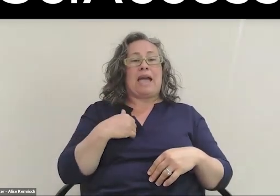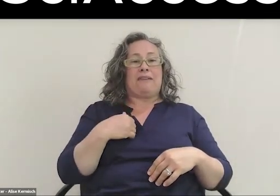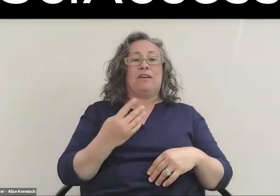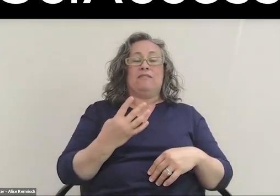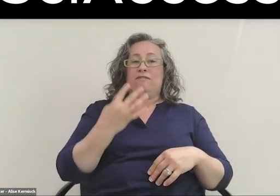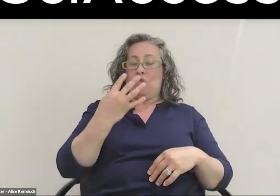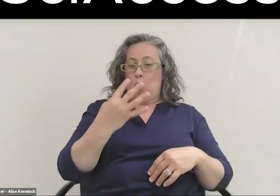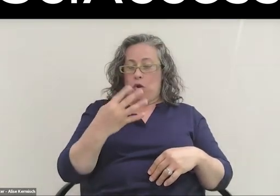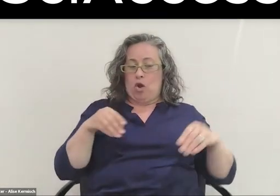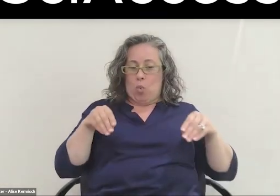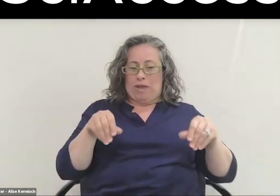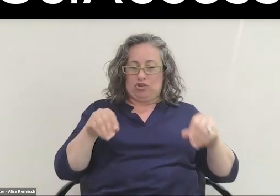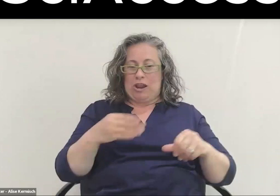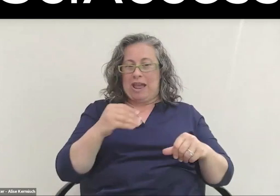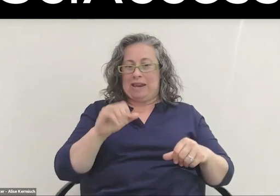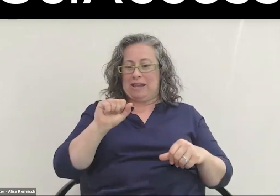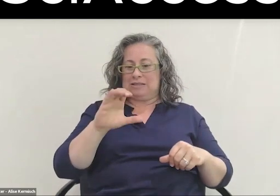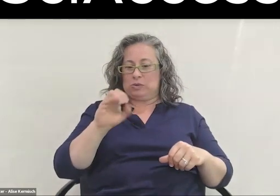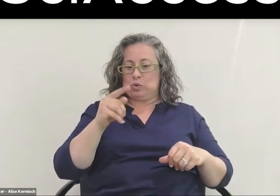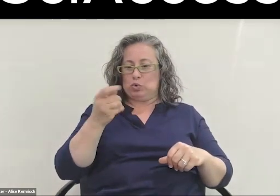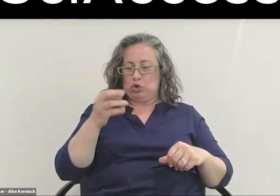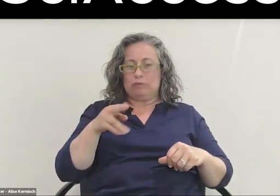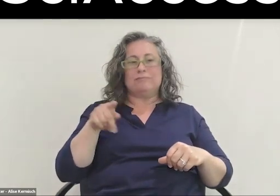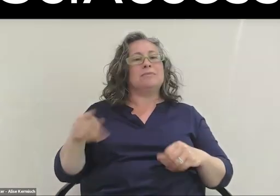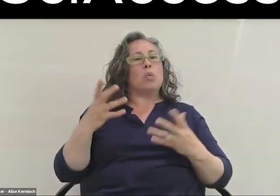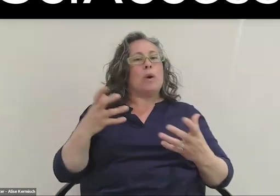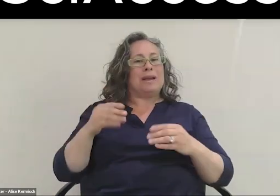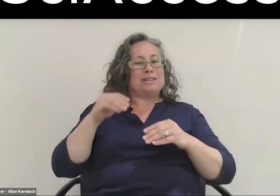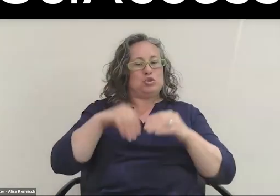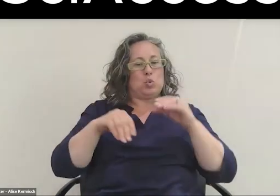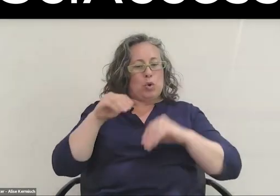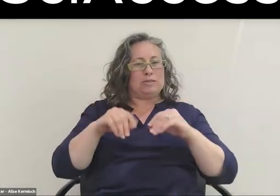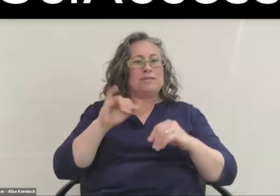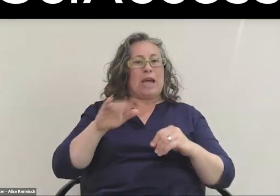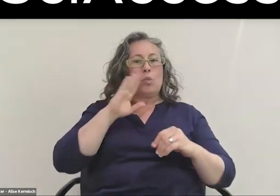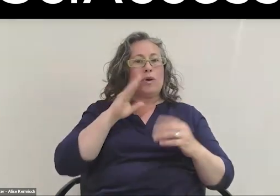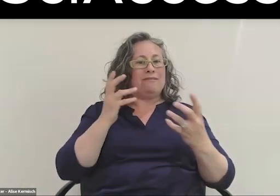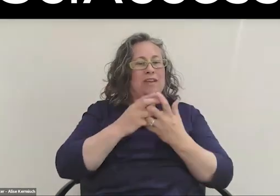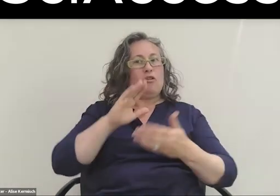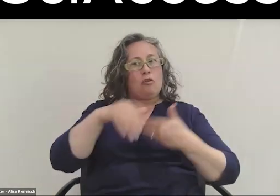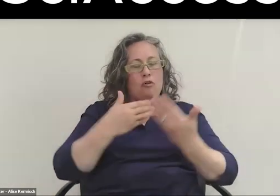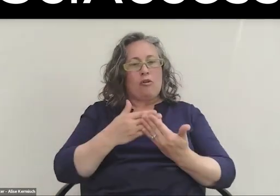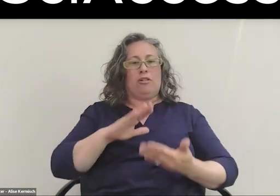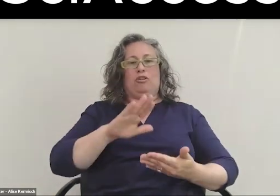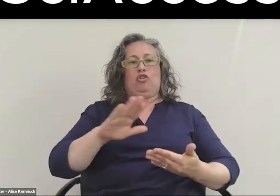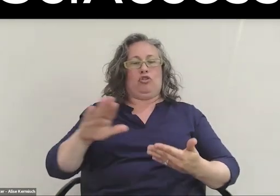and scooters, and she wanted a storage solution that would fit on all her devices, so this is what the students